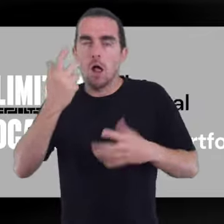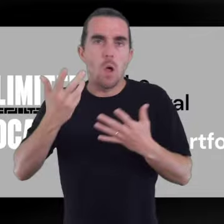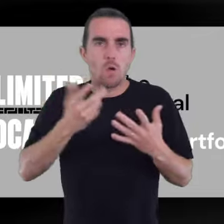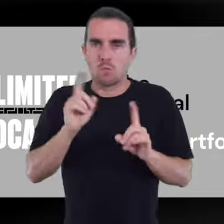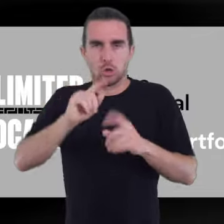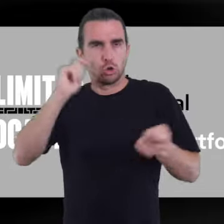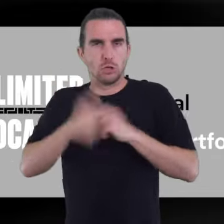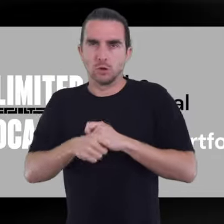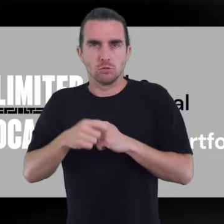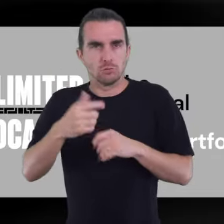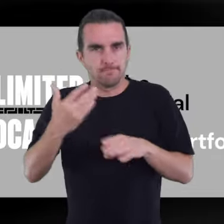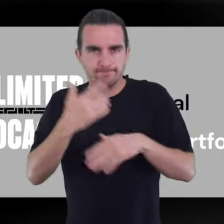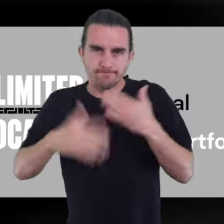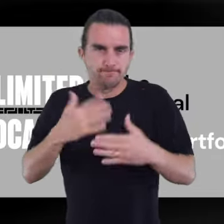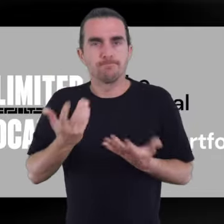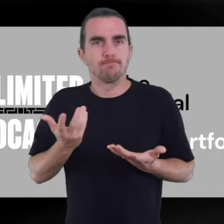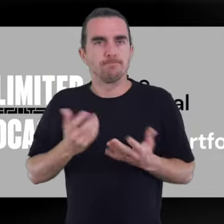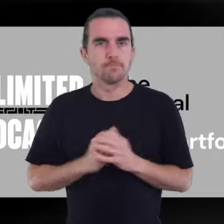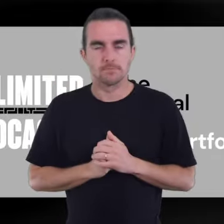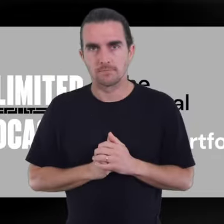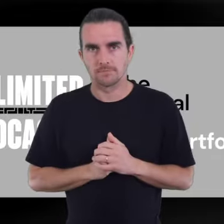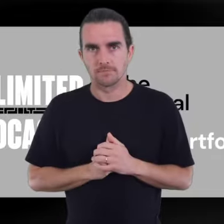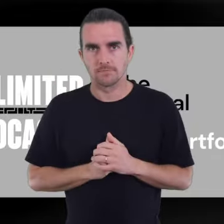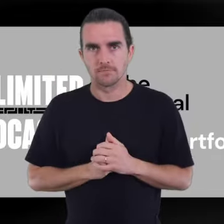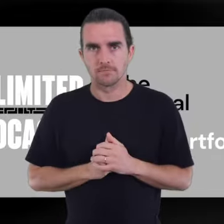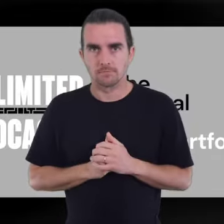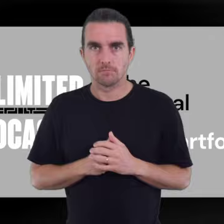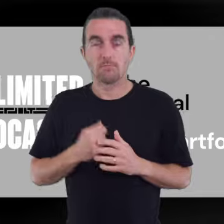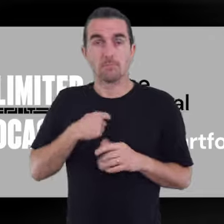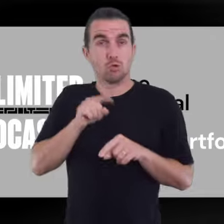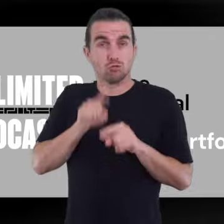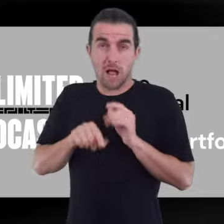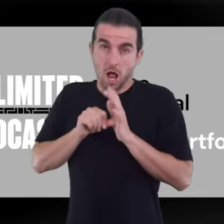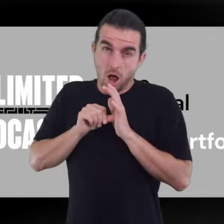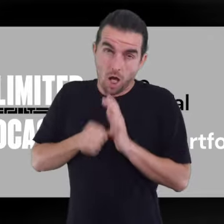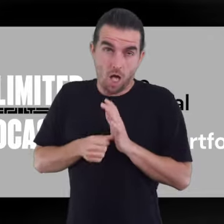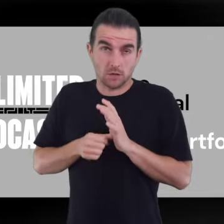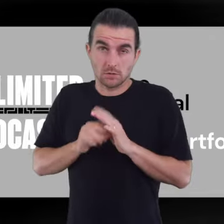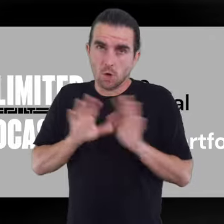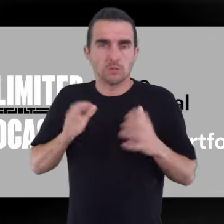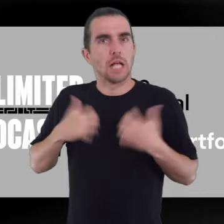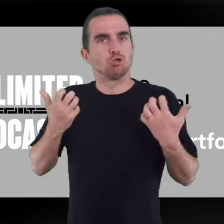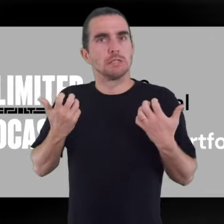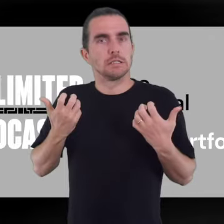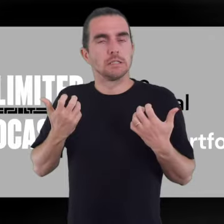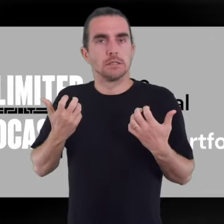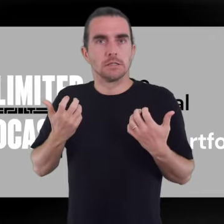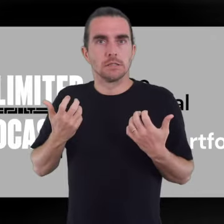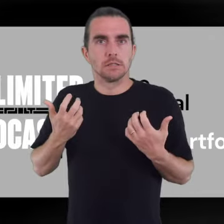were kind of changed in working on this? [Joseph] I've tried very hard and work very hard not to be angry and negative with this piece.